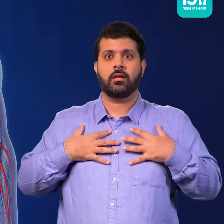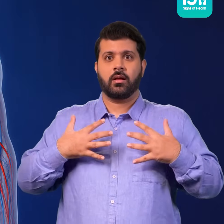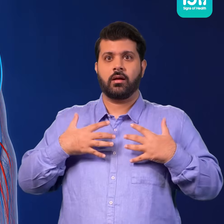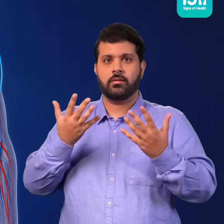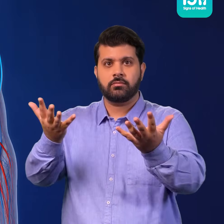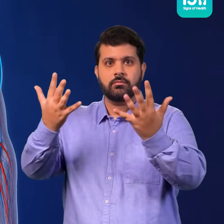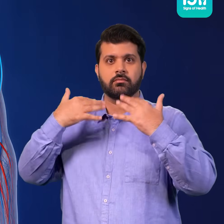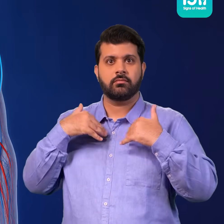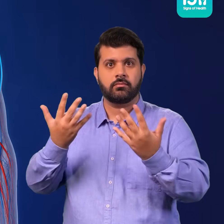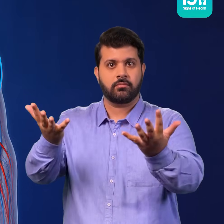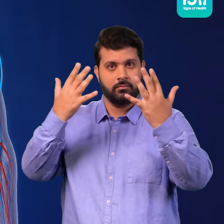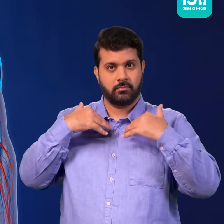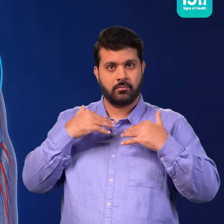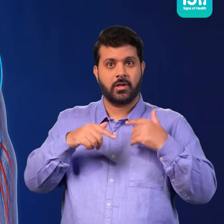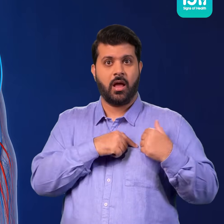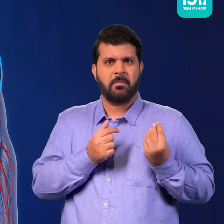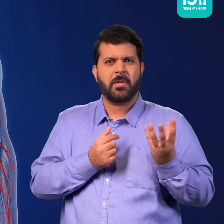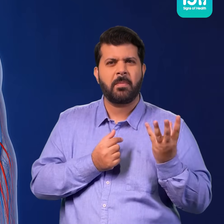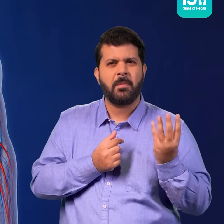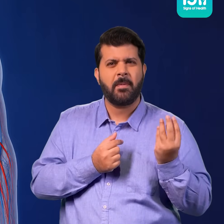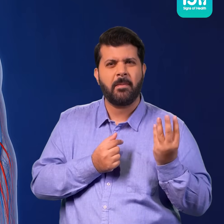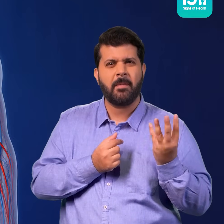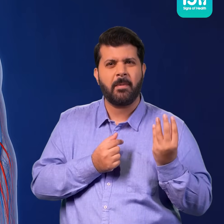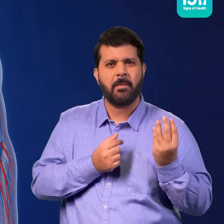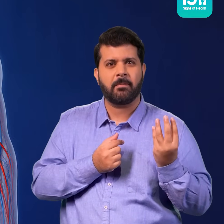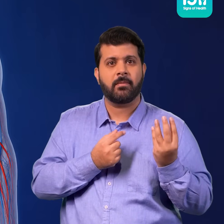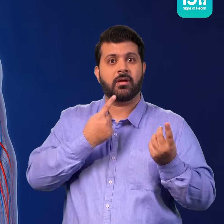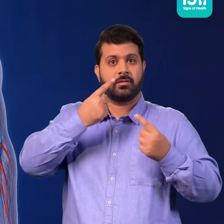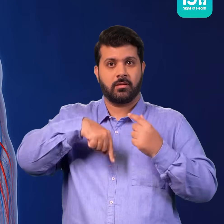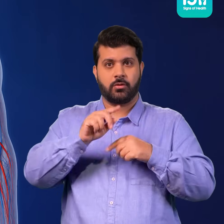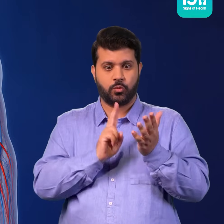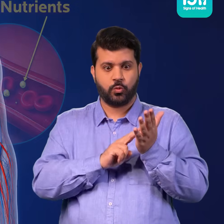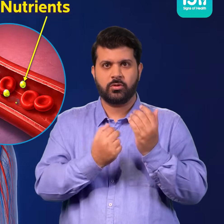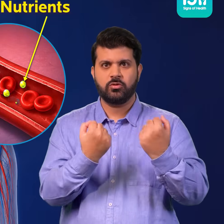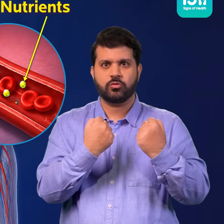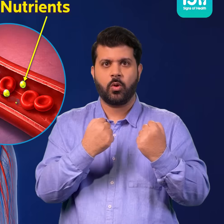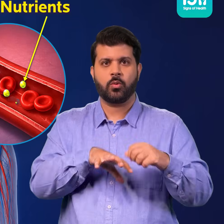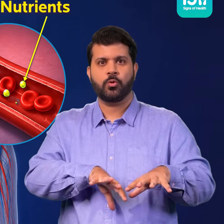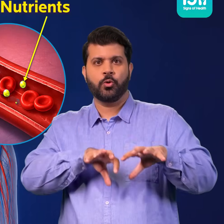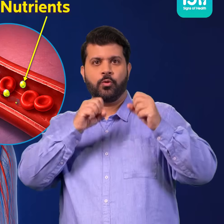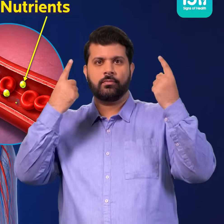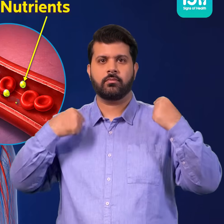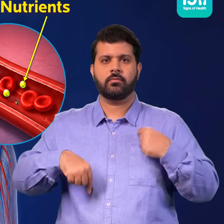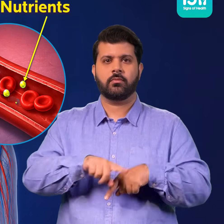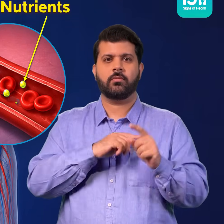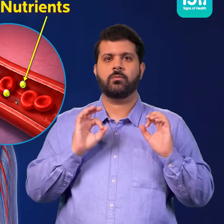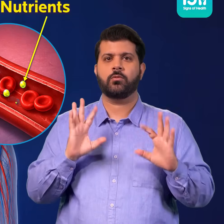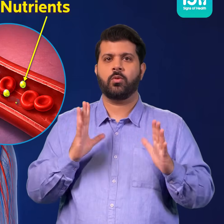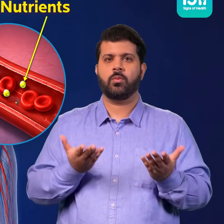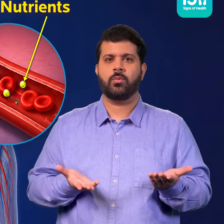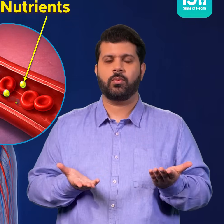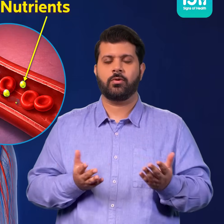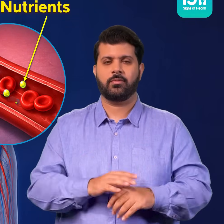the lungs take in more oxygen, and the heart pumps faster to supply nutrients through blood.